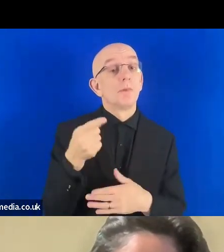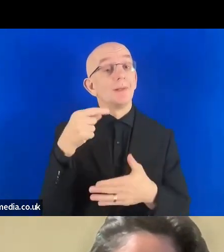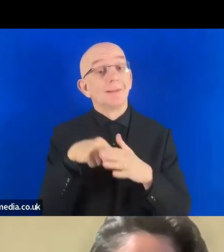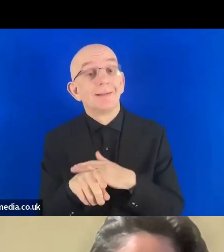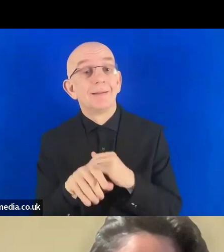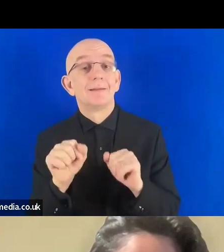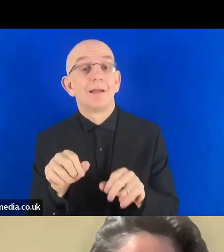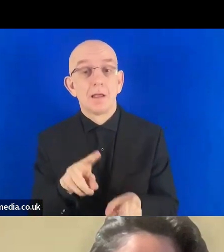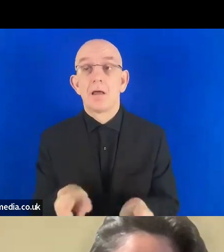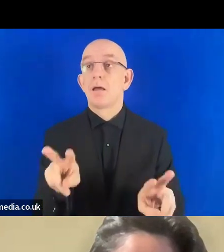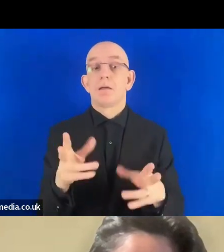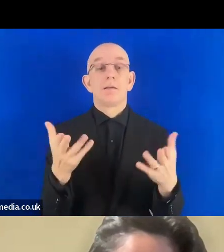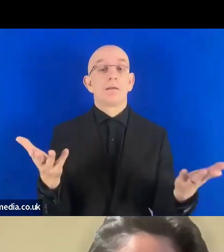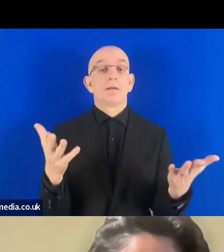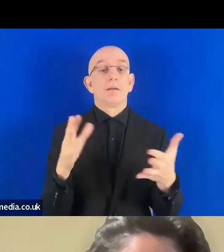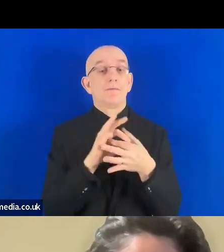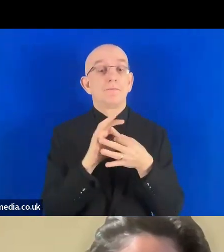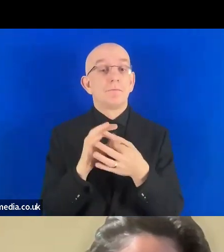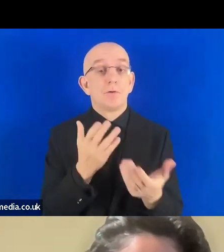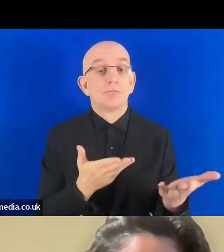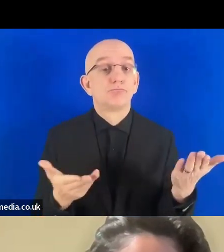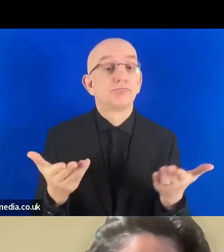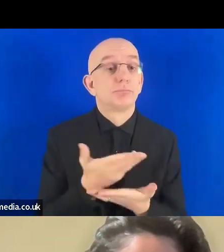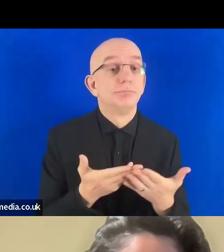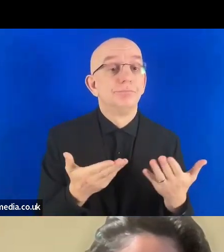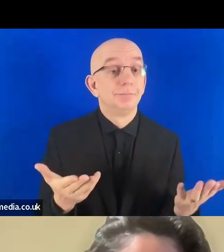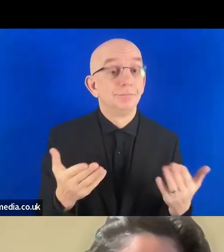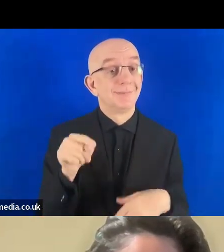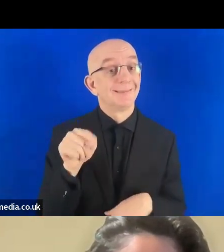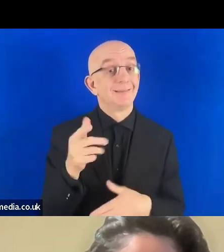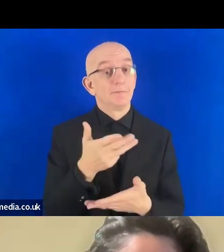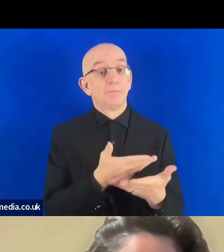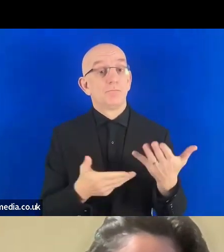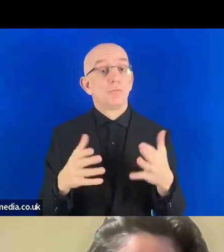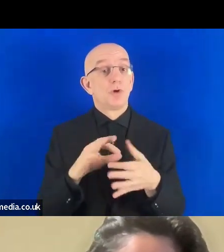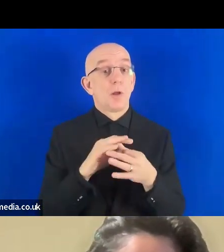The whole forum platform. So I think I can give a few minutes, for,